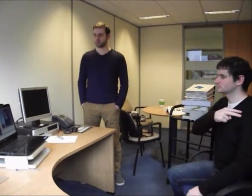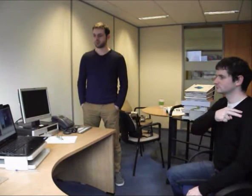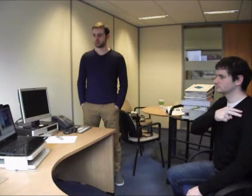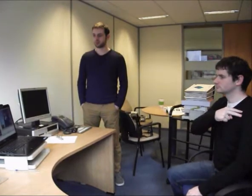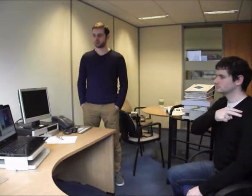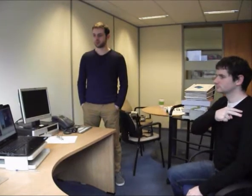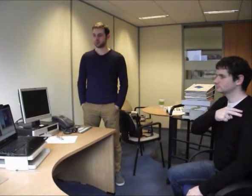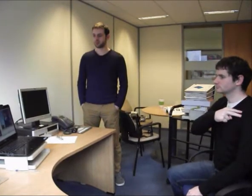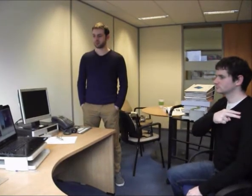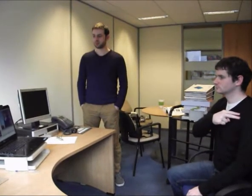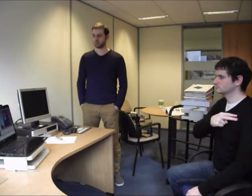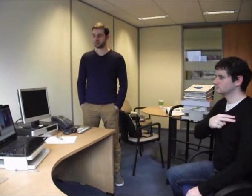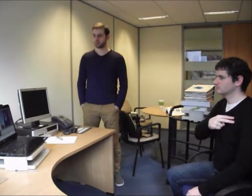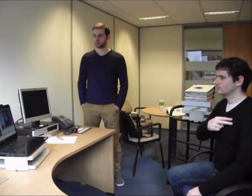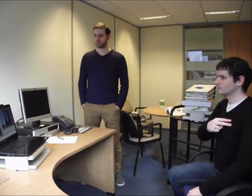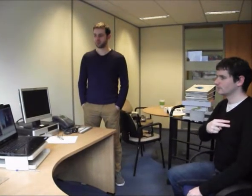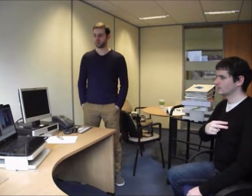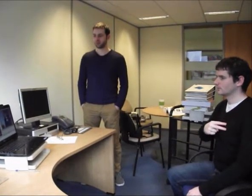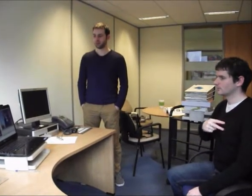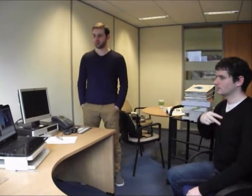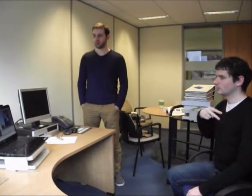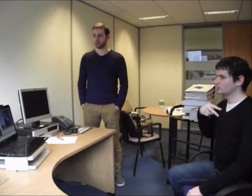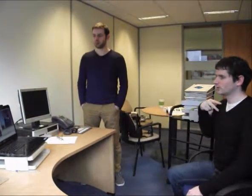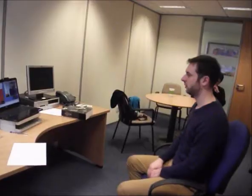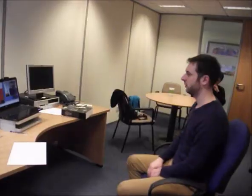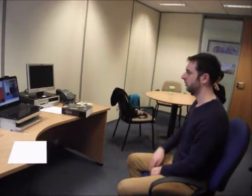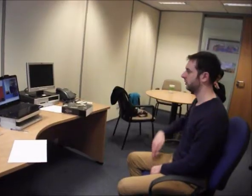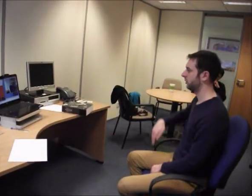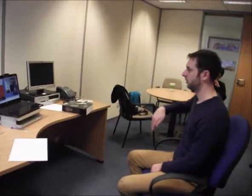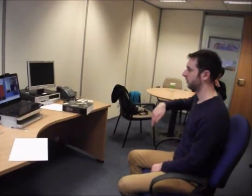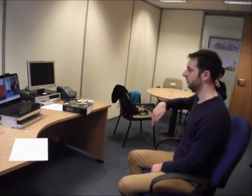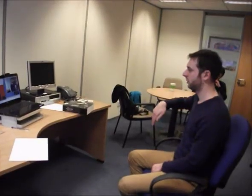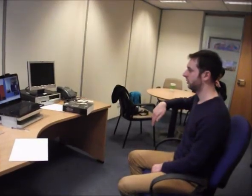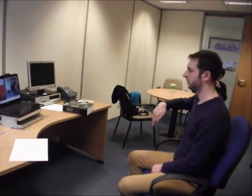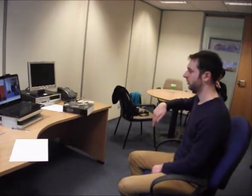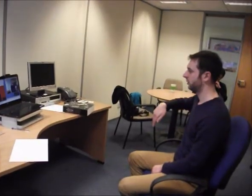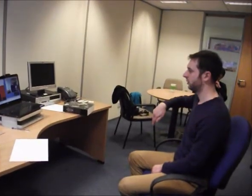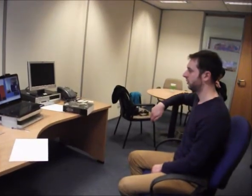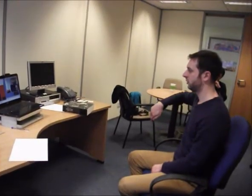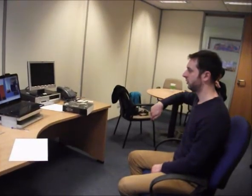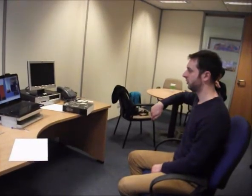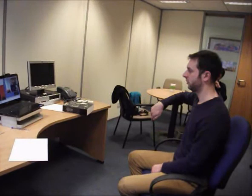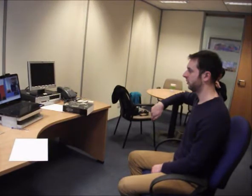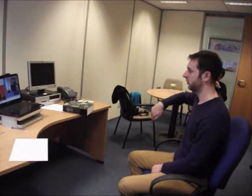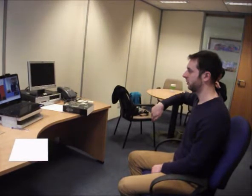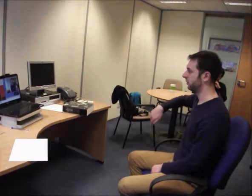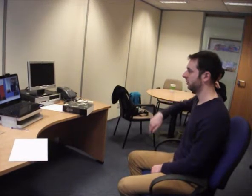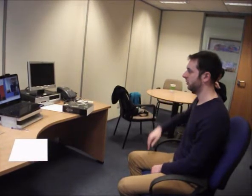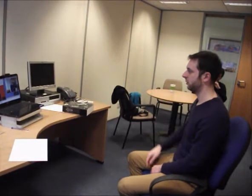mostly because of hearing and speech impairments. So sign language eliminates the need for speech